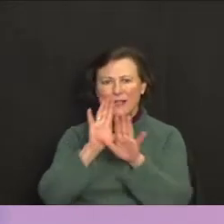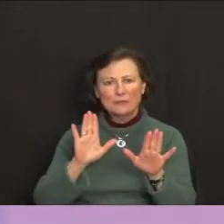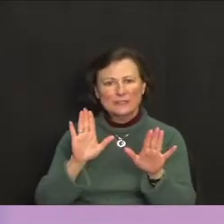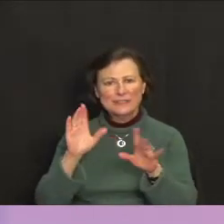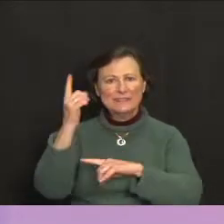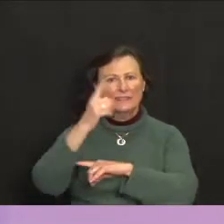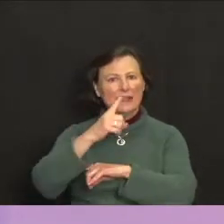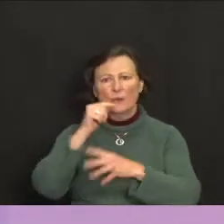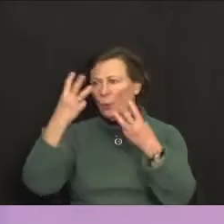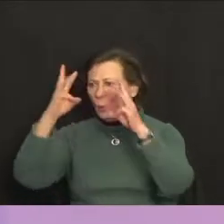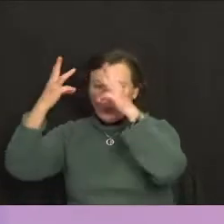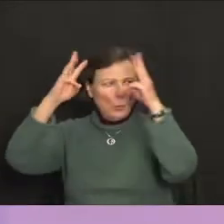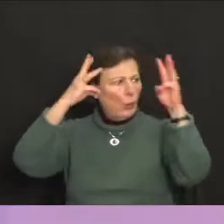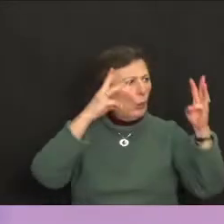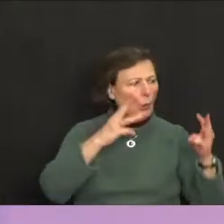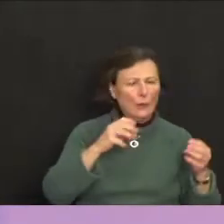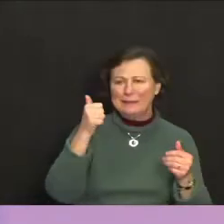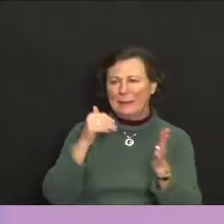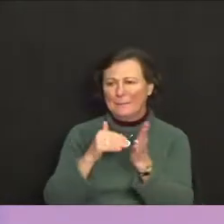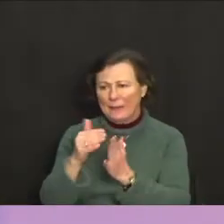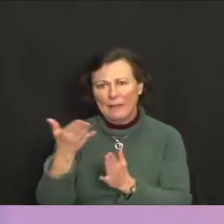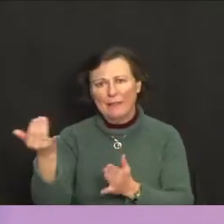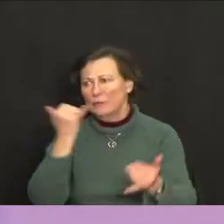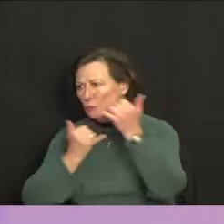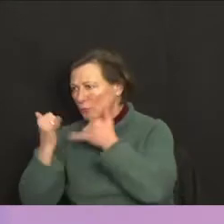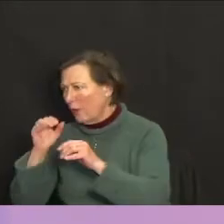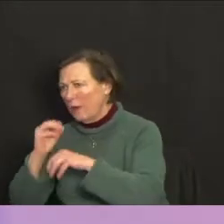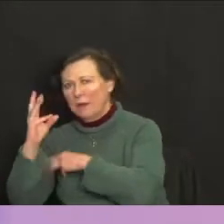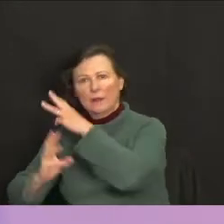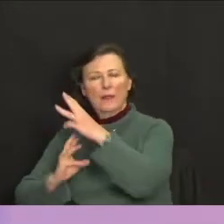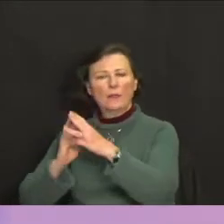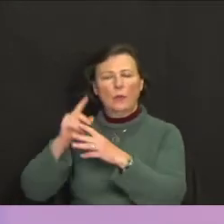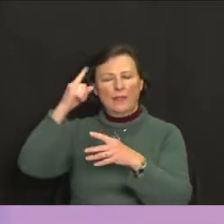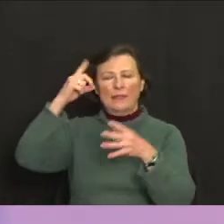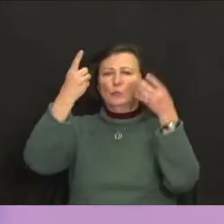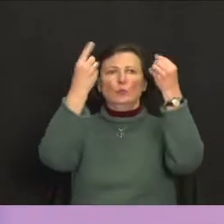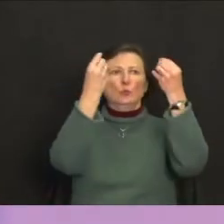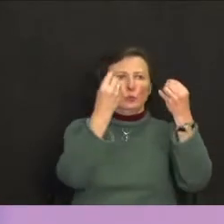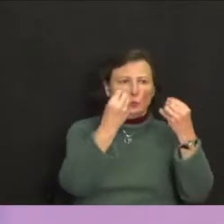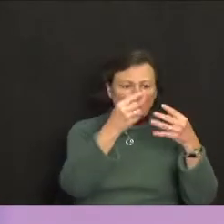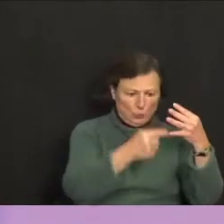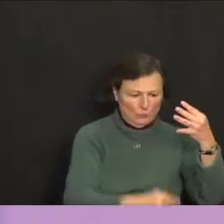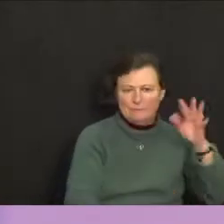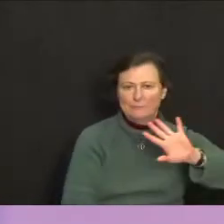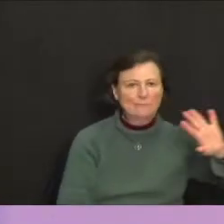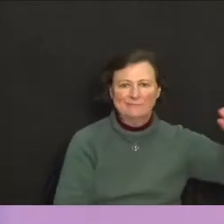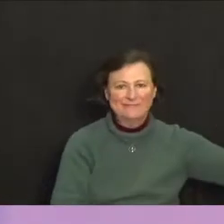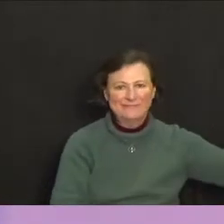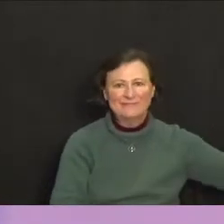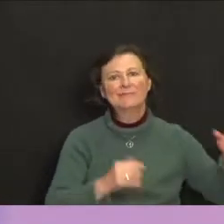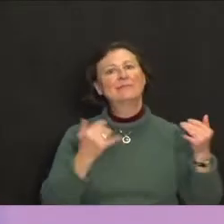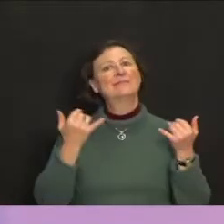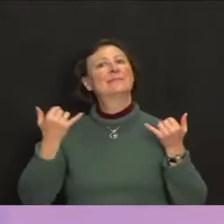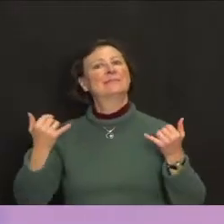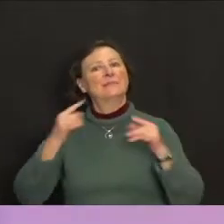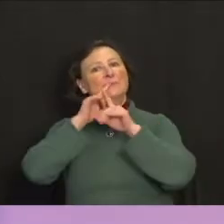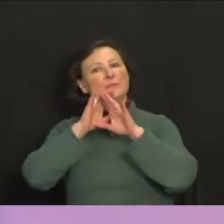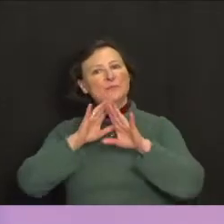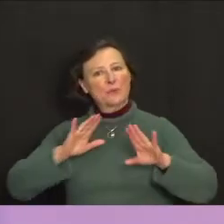things going wrong with the world and all the things you have to do. Just be quiet and enjoy life.